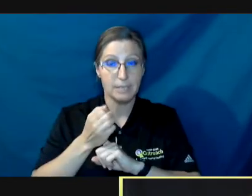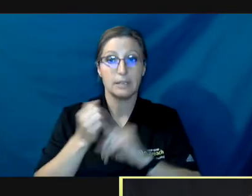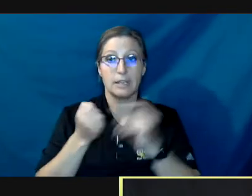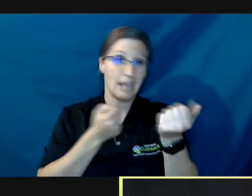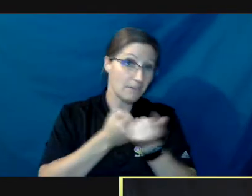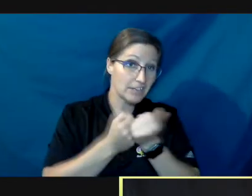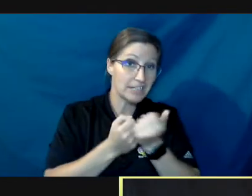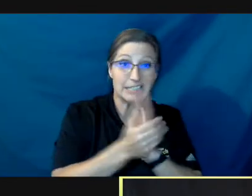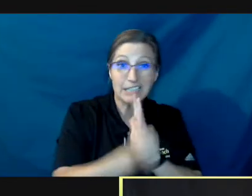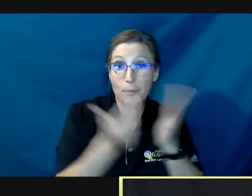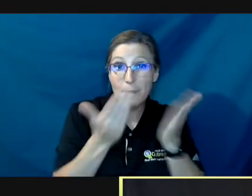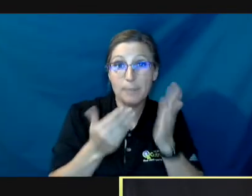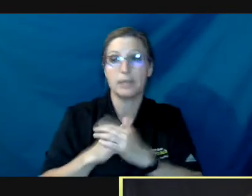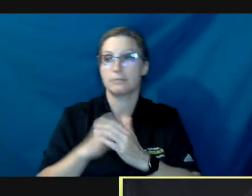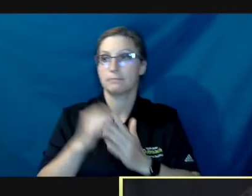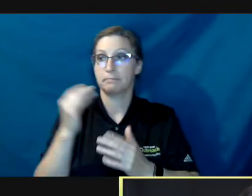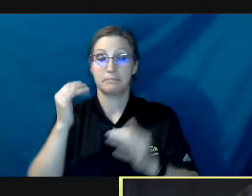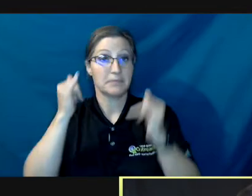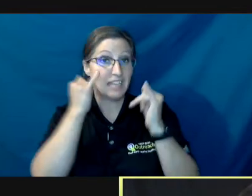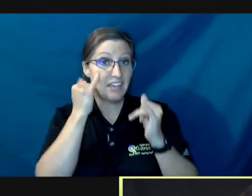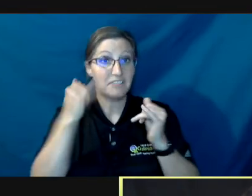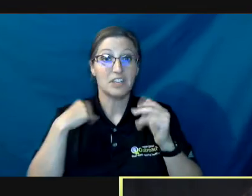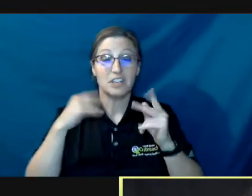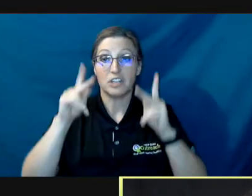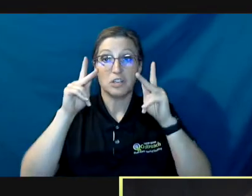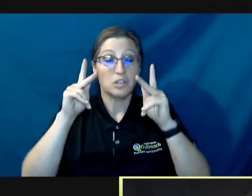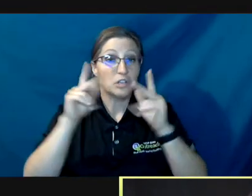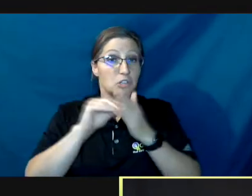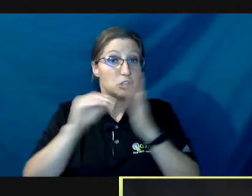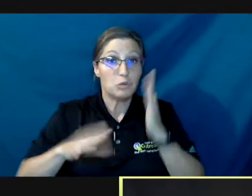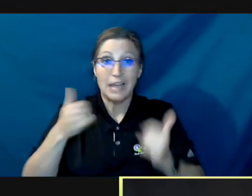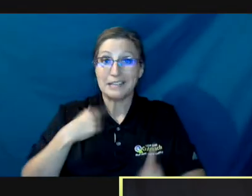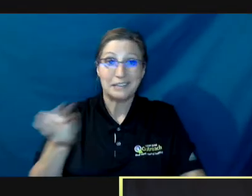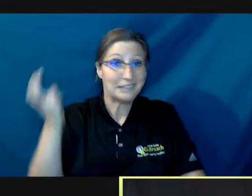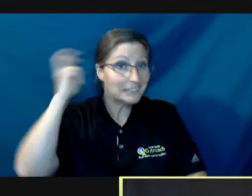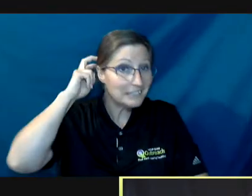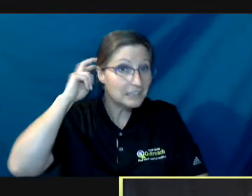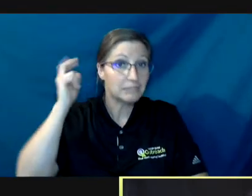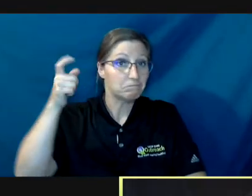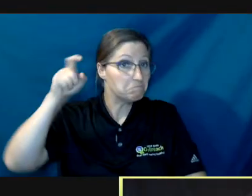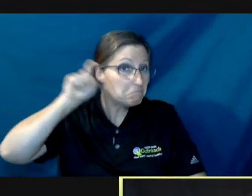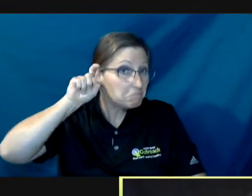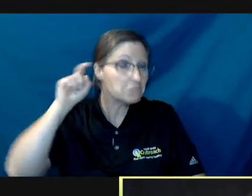whether the student has you know CI or DM or any other assistive devices